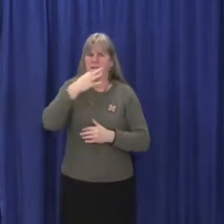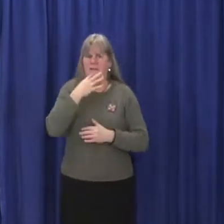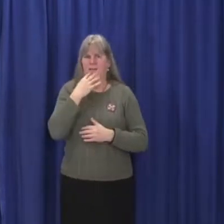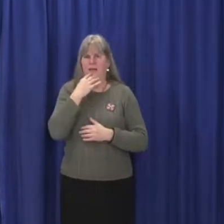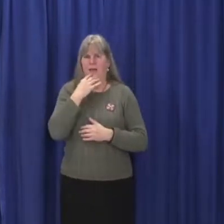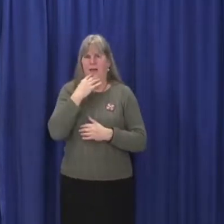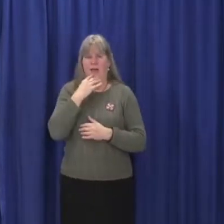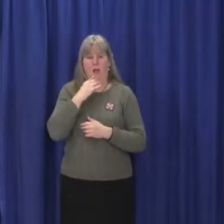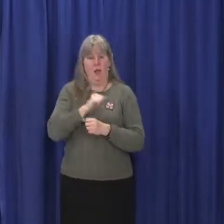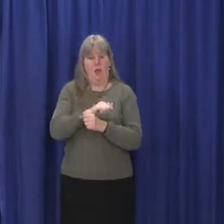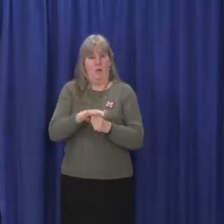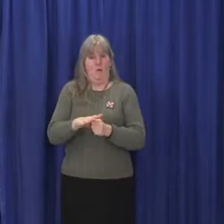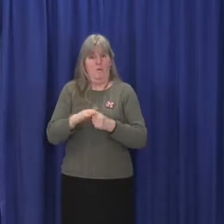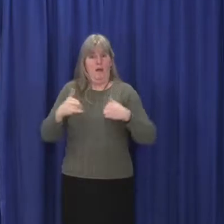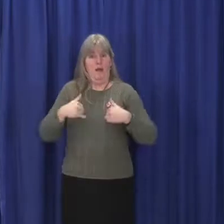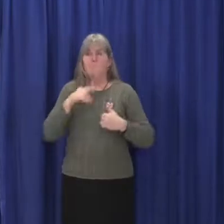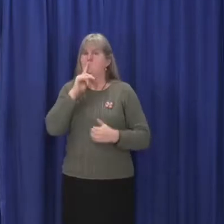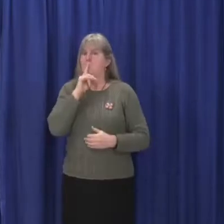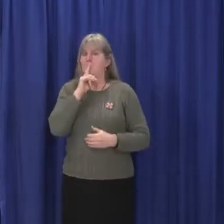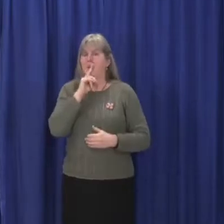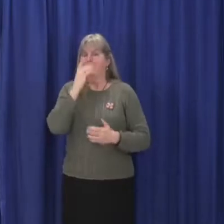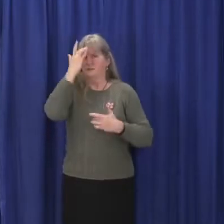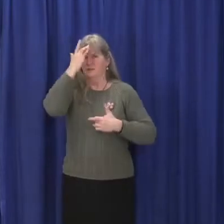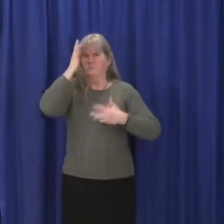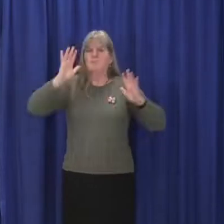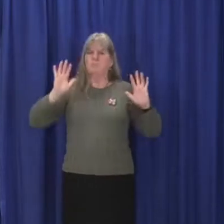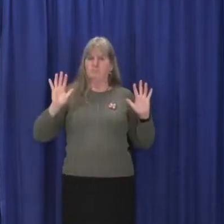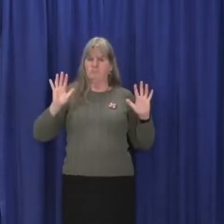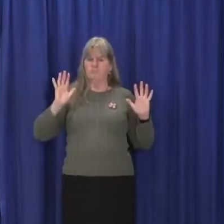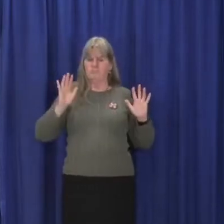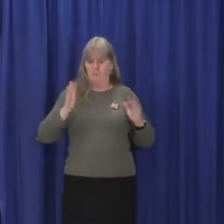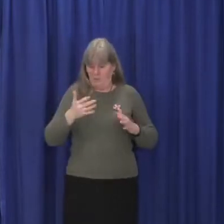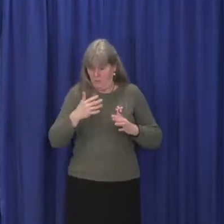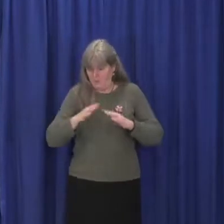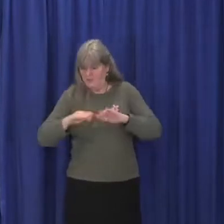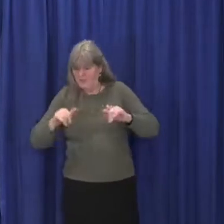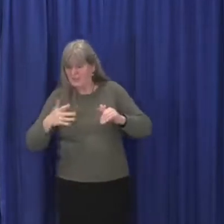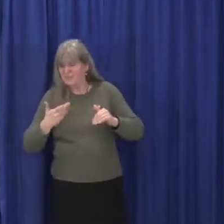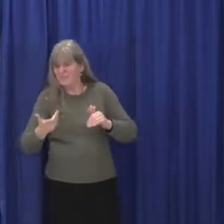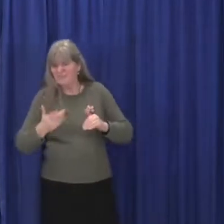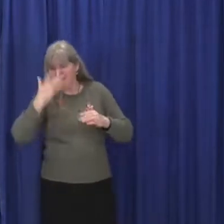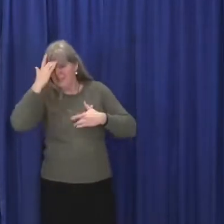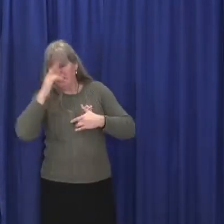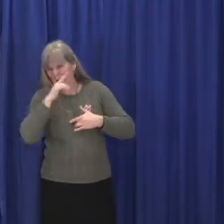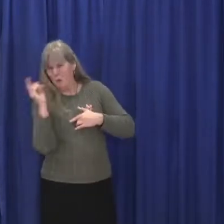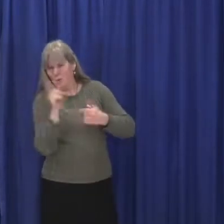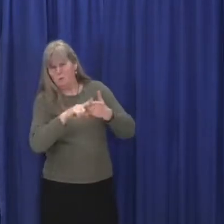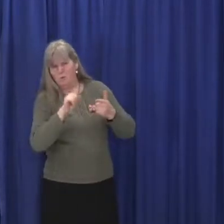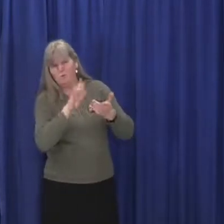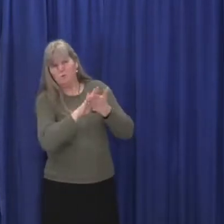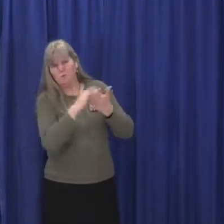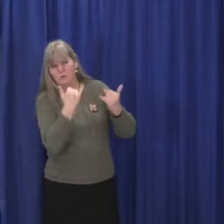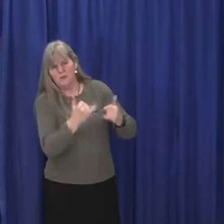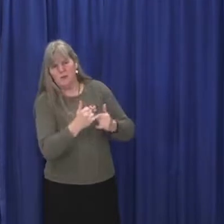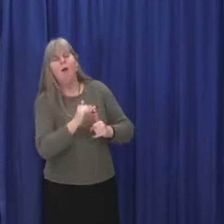and share that their child has tested positive for COVID-19 using a rapid test, the school only needs to know